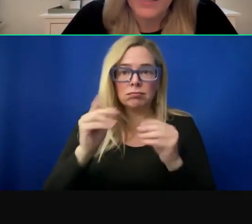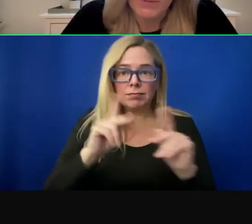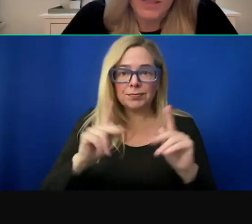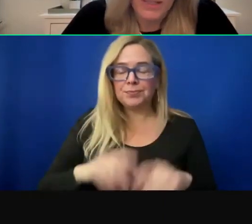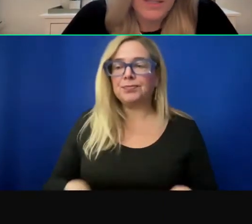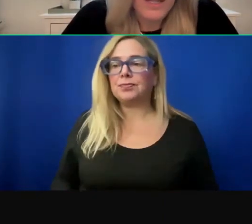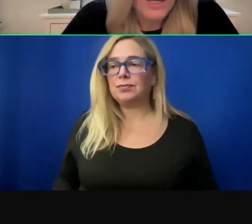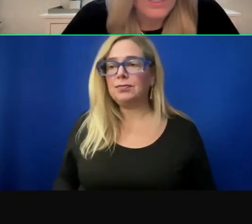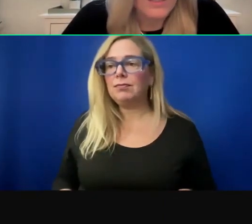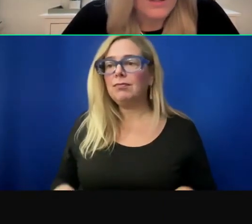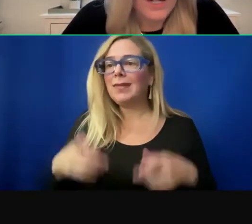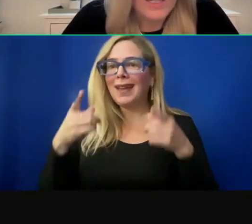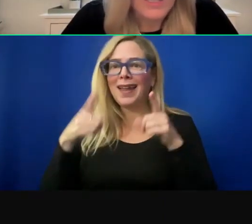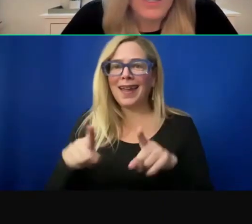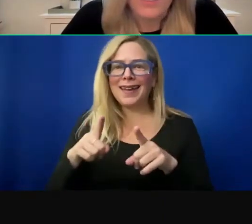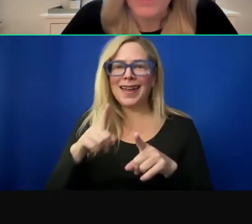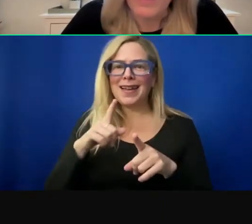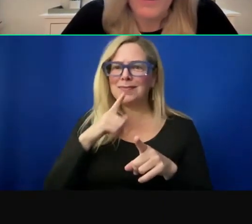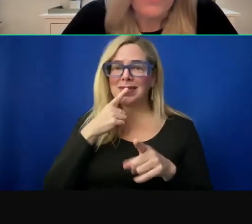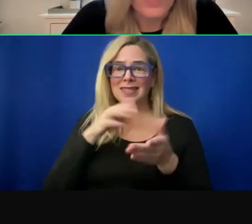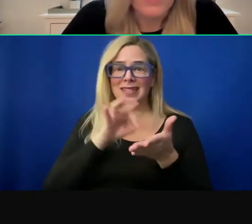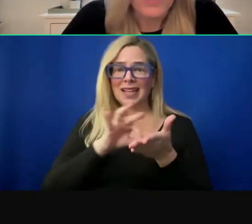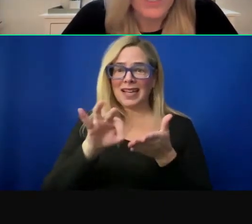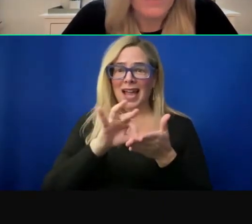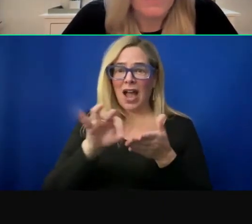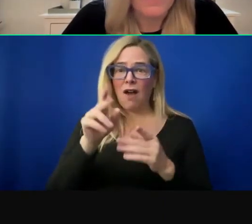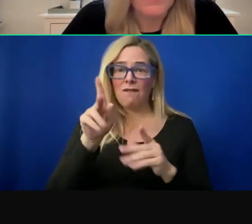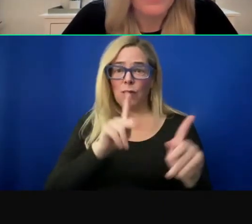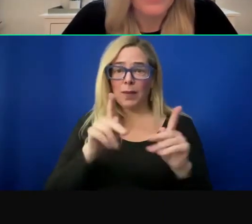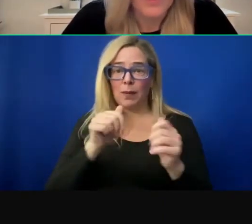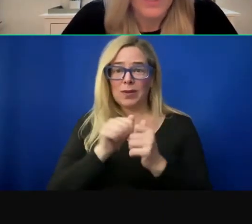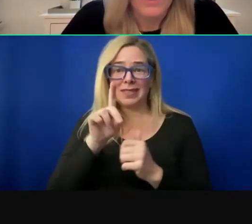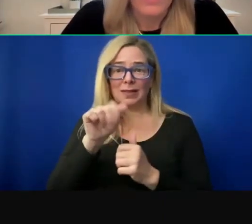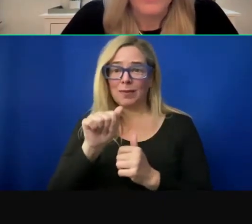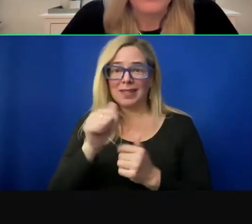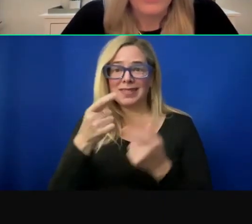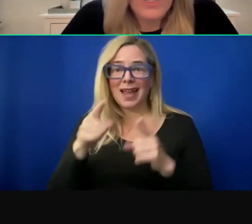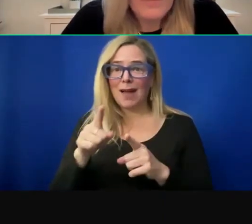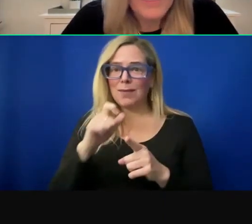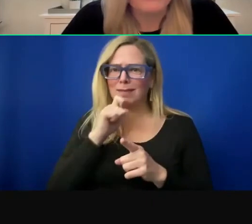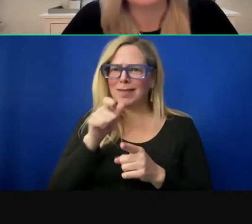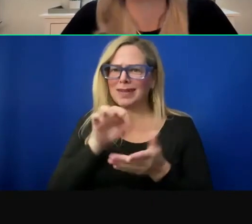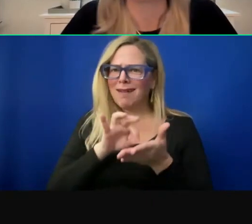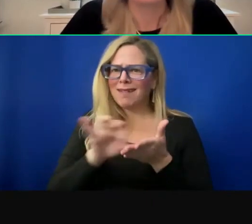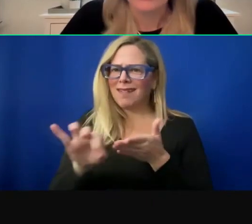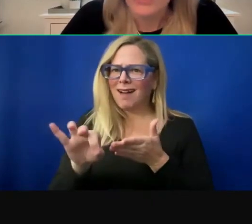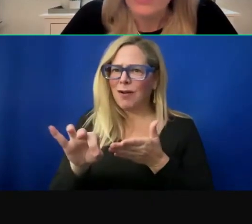disabilities in the United States by about 40%. That's alarming because those changes